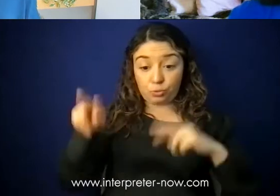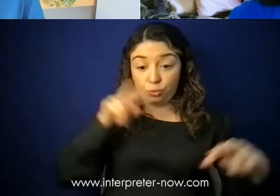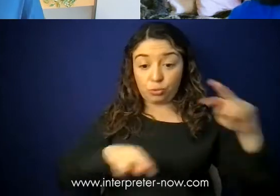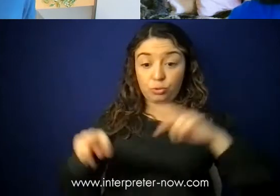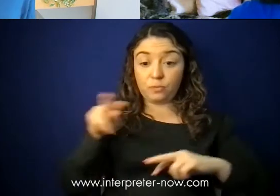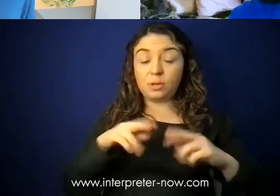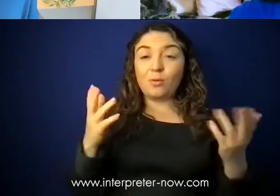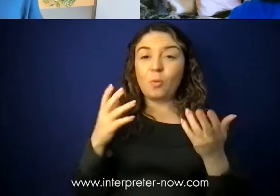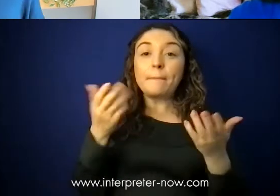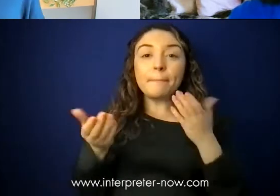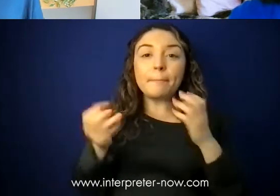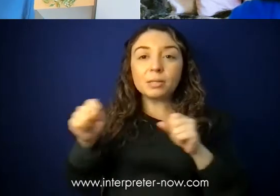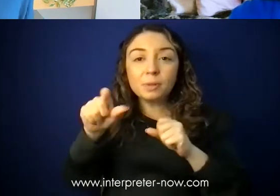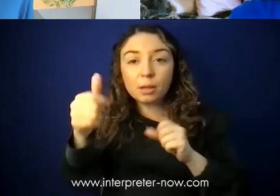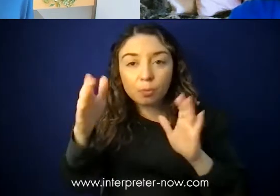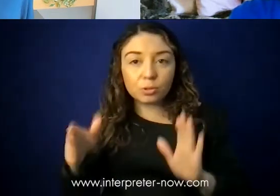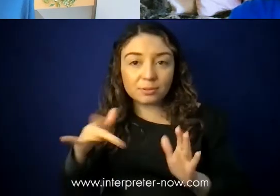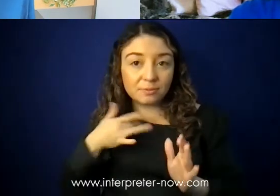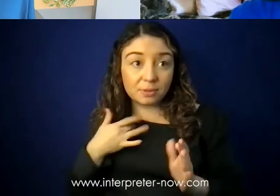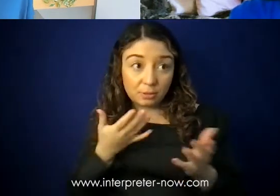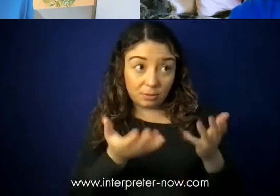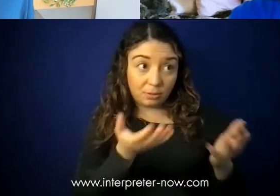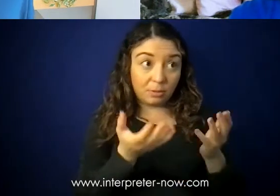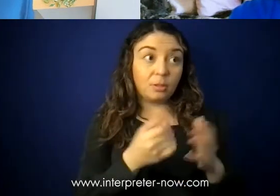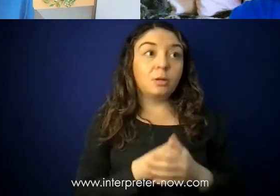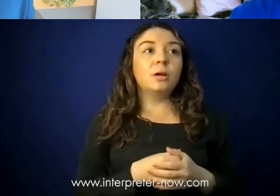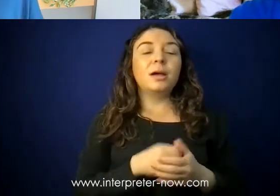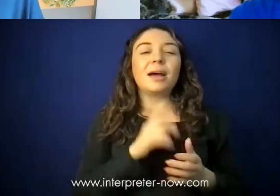My first step would be to say, “What's going on with you?”